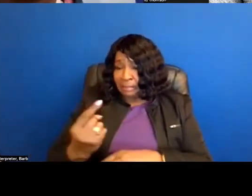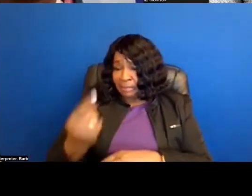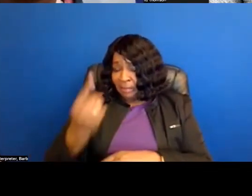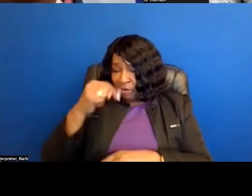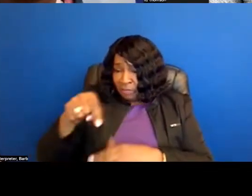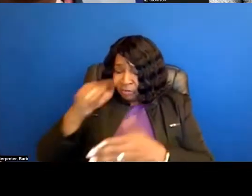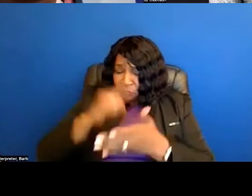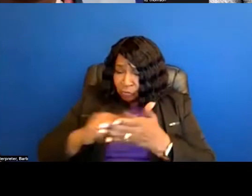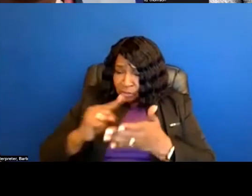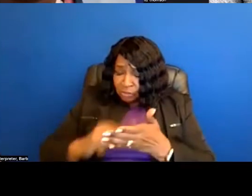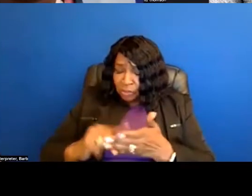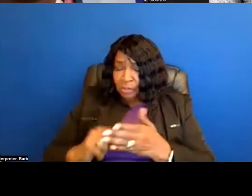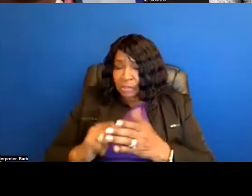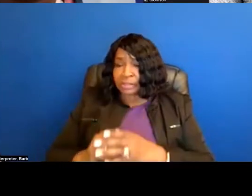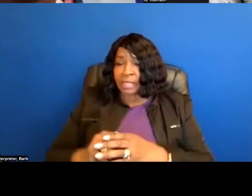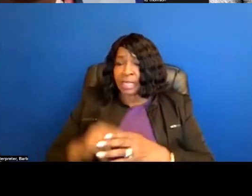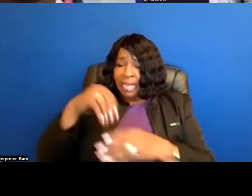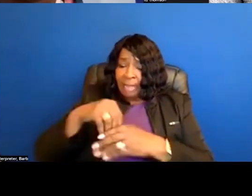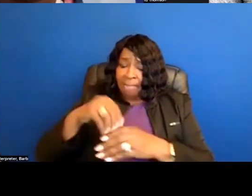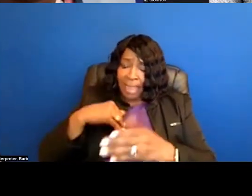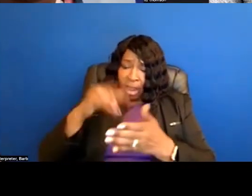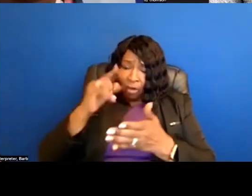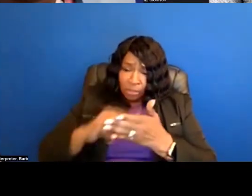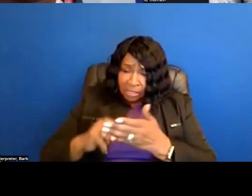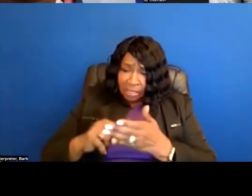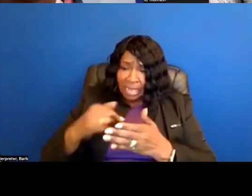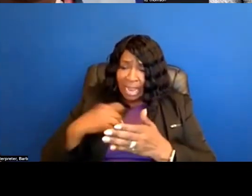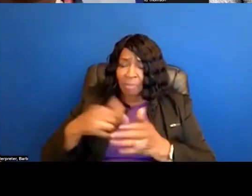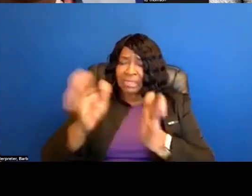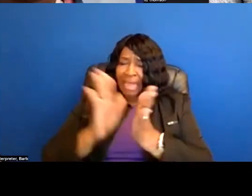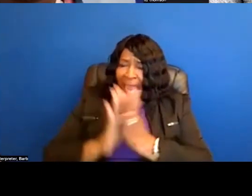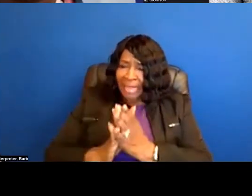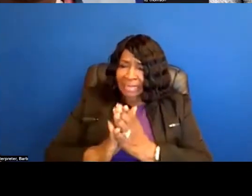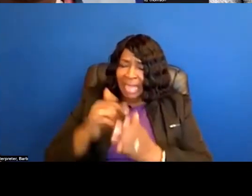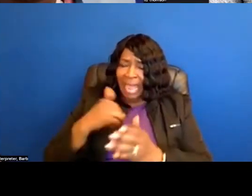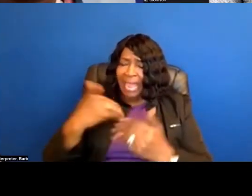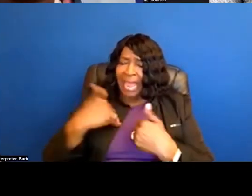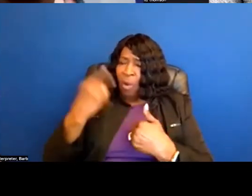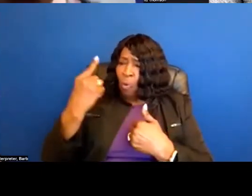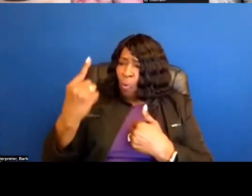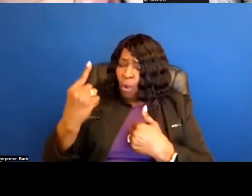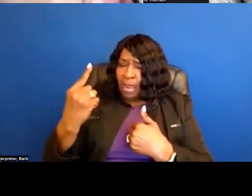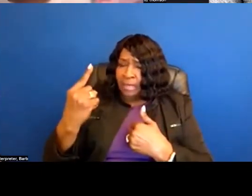So in my research when I was asking, and I had one central question,